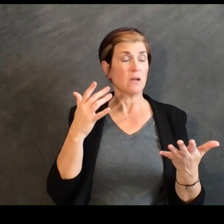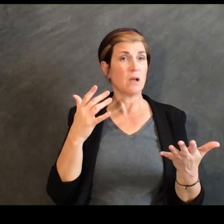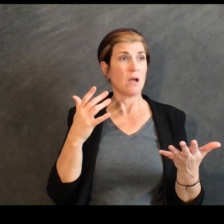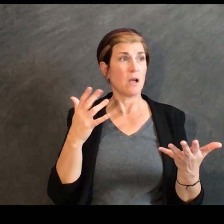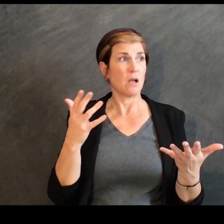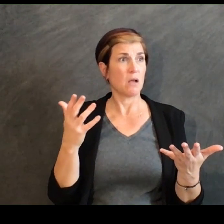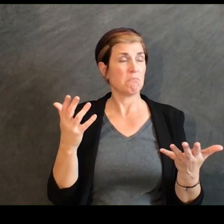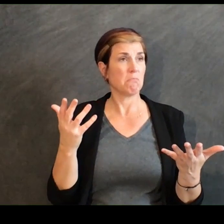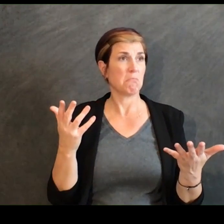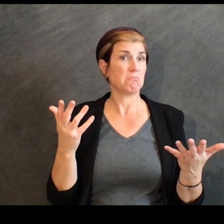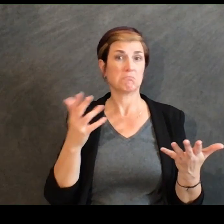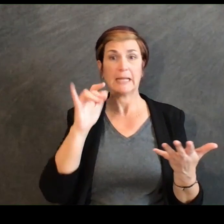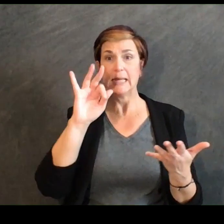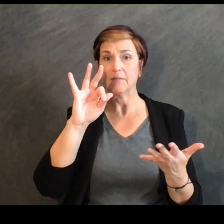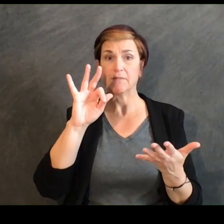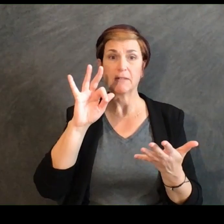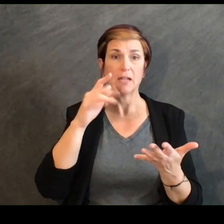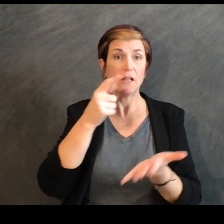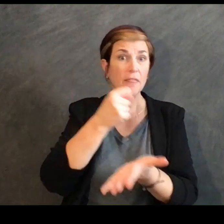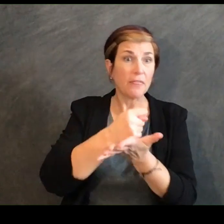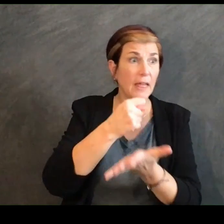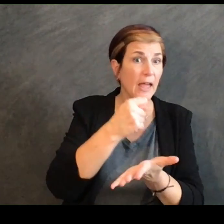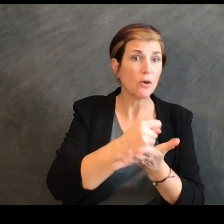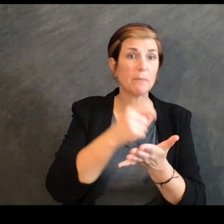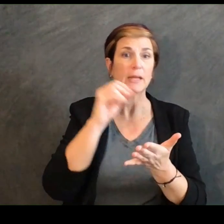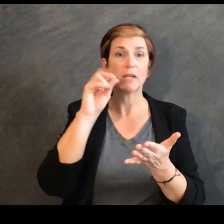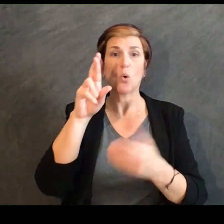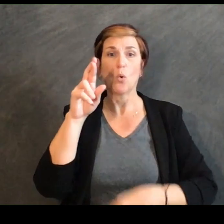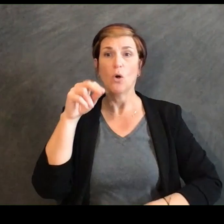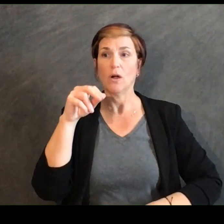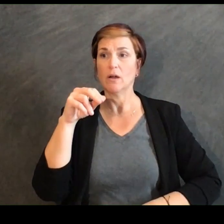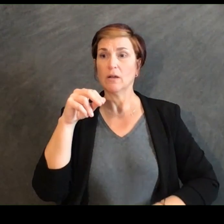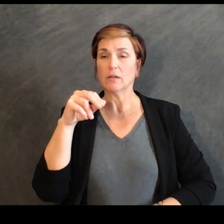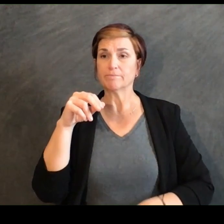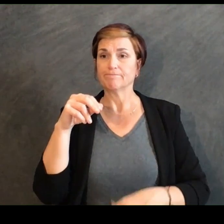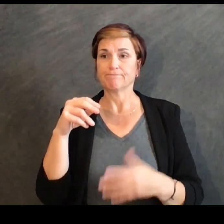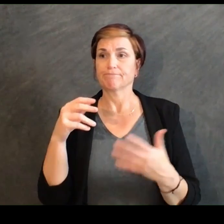therapeutic or whether it's just help helping getting better and then